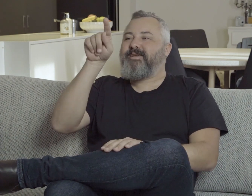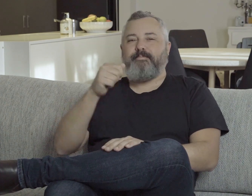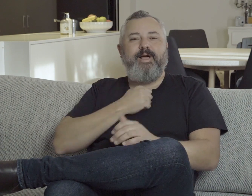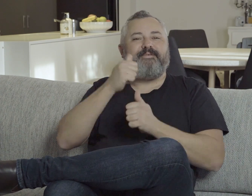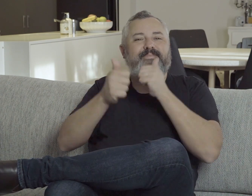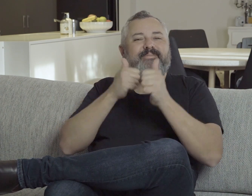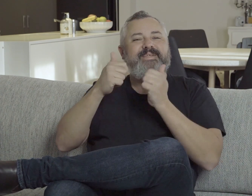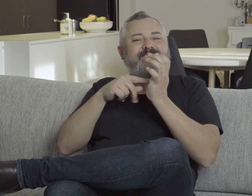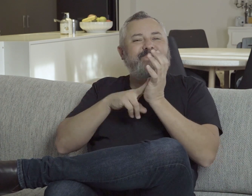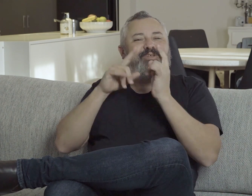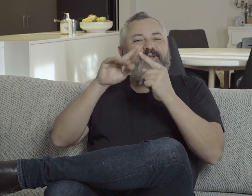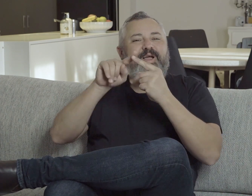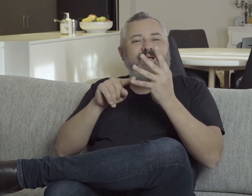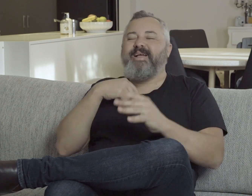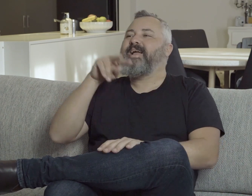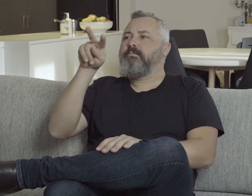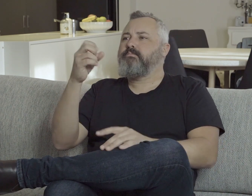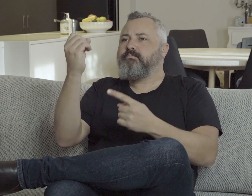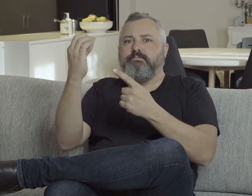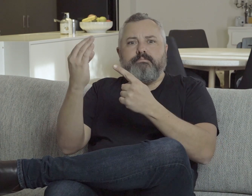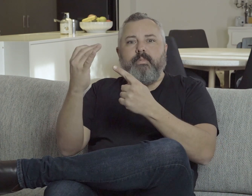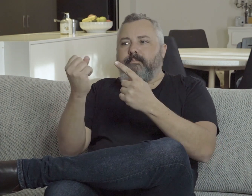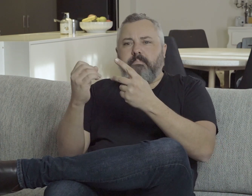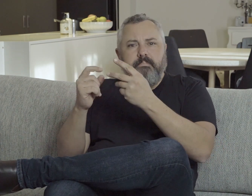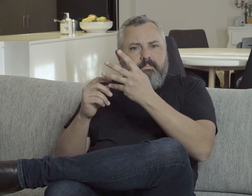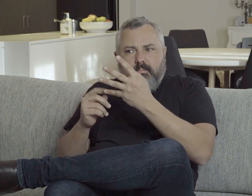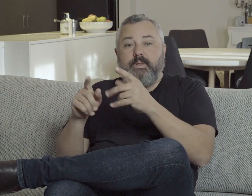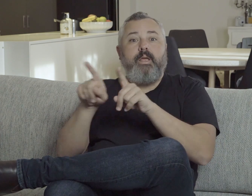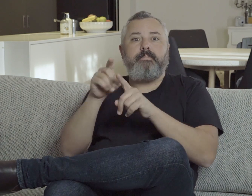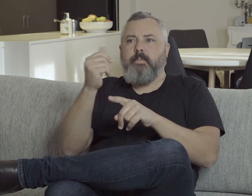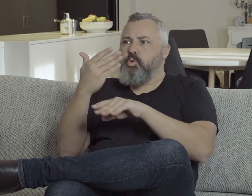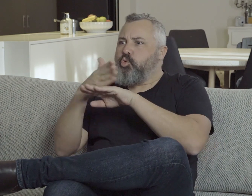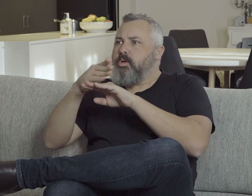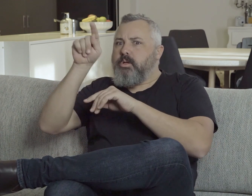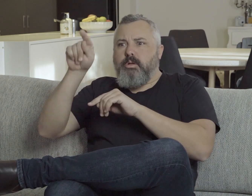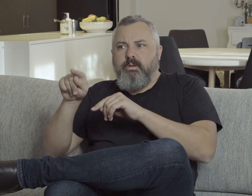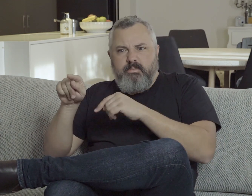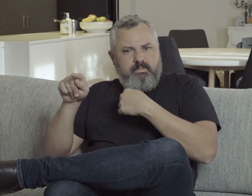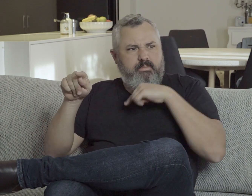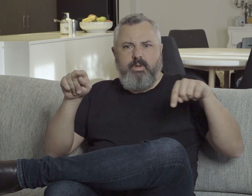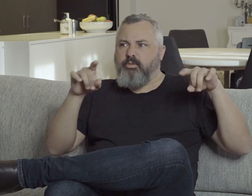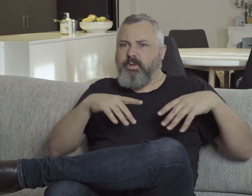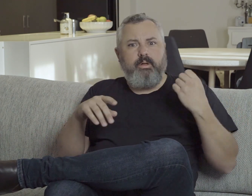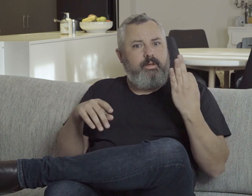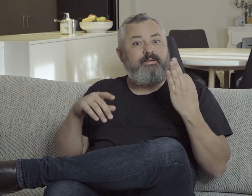on a TV that has capability, what I will see is some of my favorite shows to select, but others will be missing,